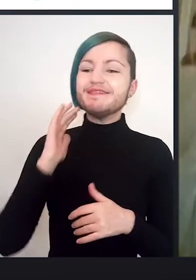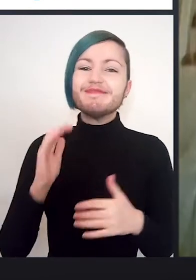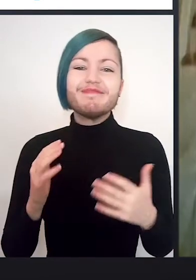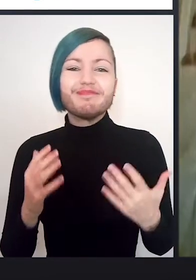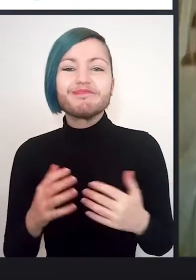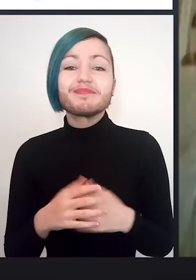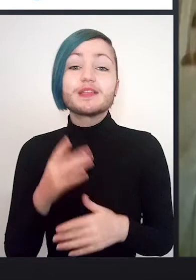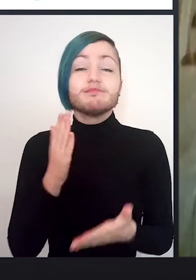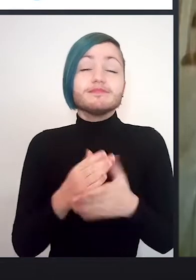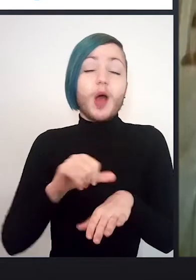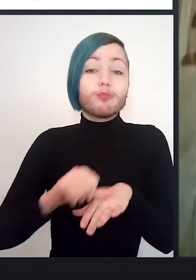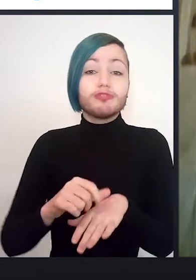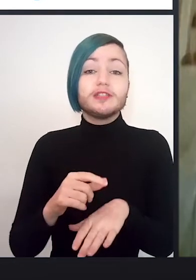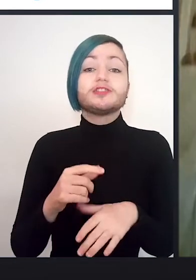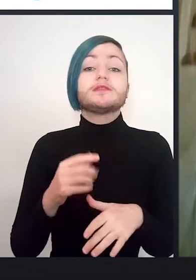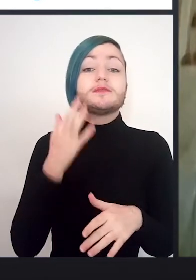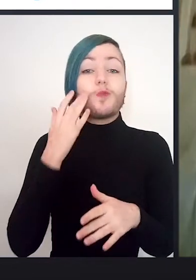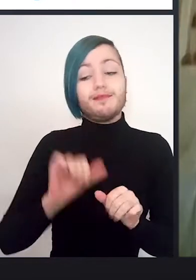The actual operation itself is in the morning.